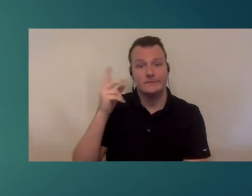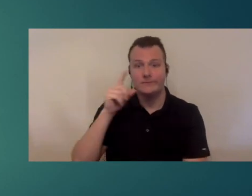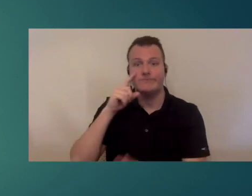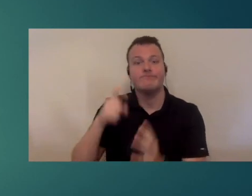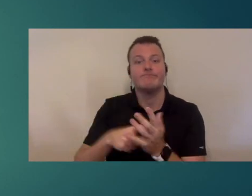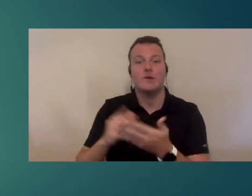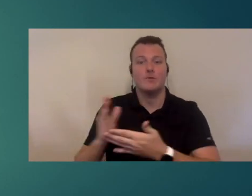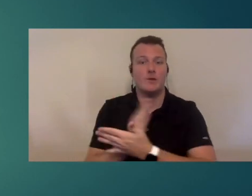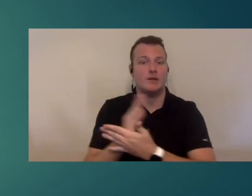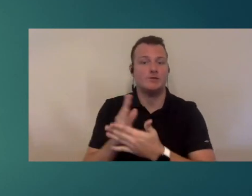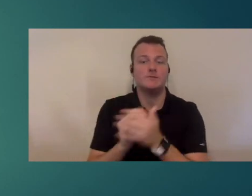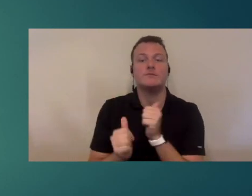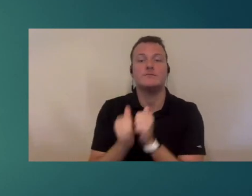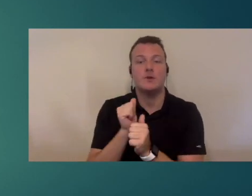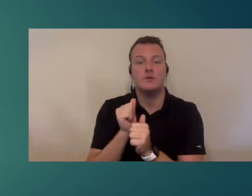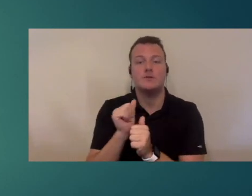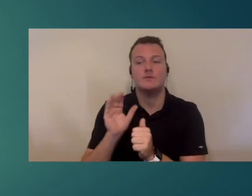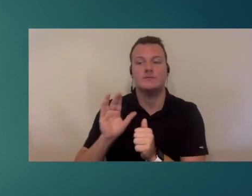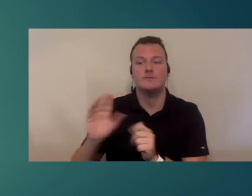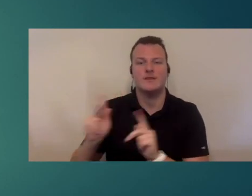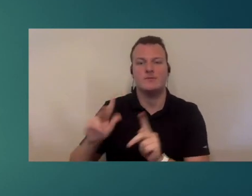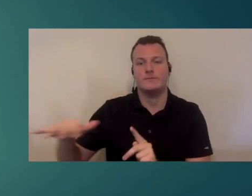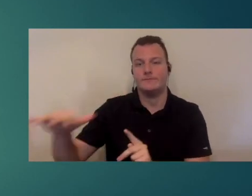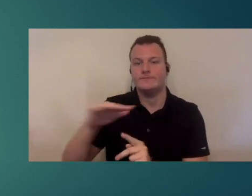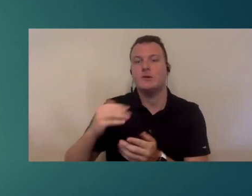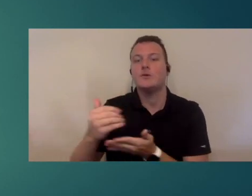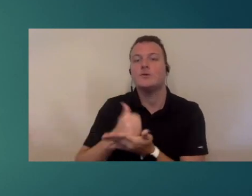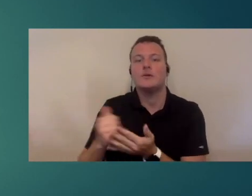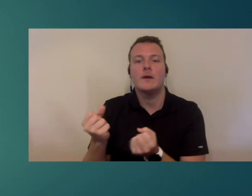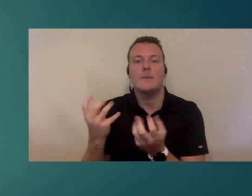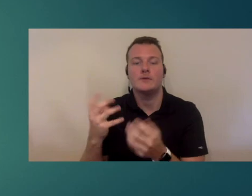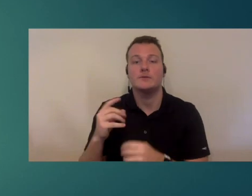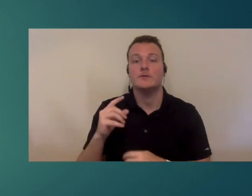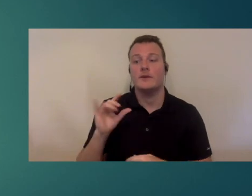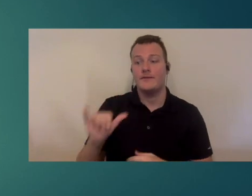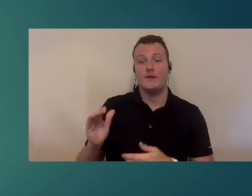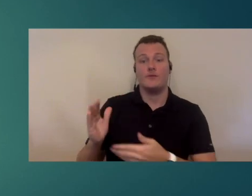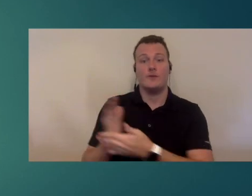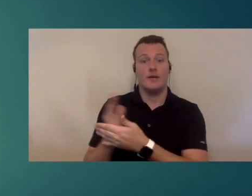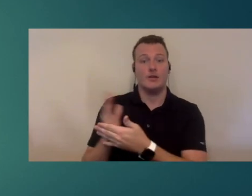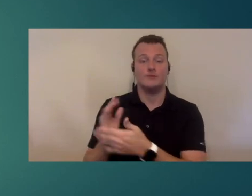range for what most of those people are making. Once you have that range, that's